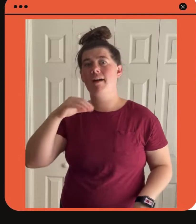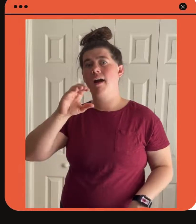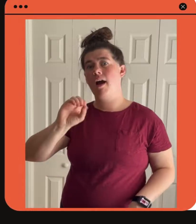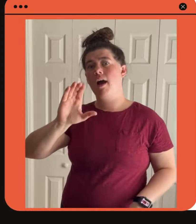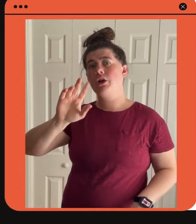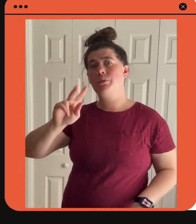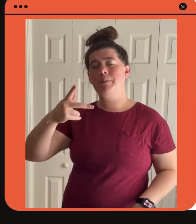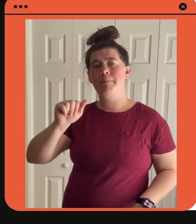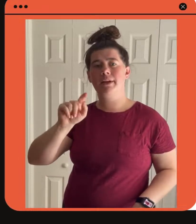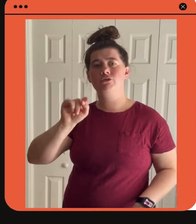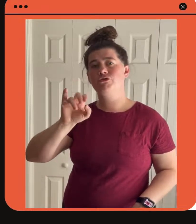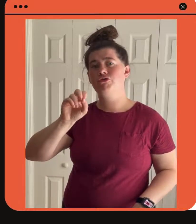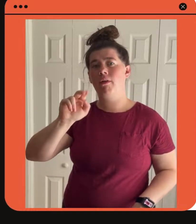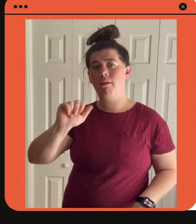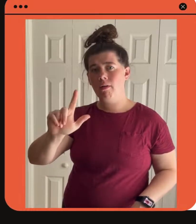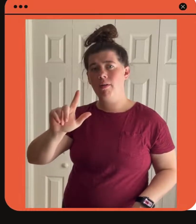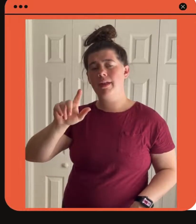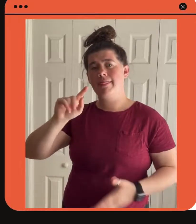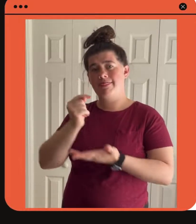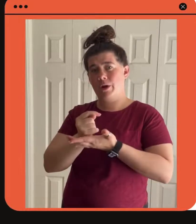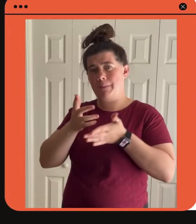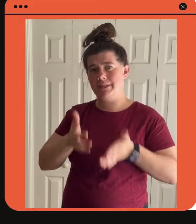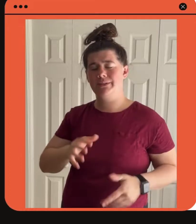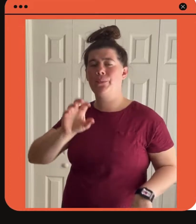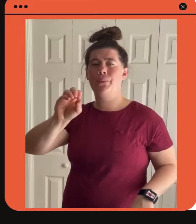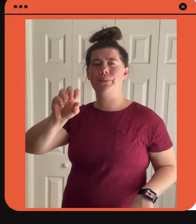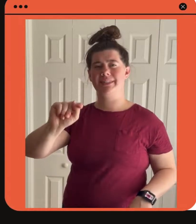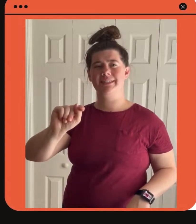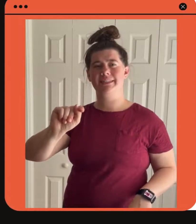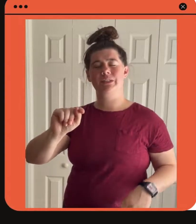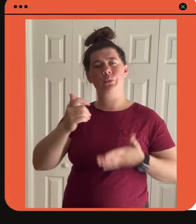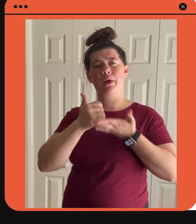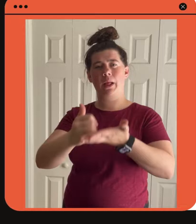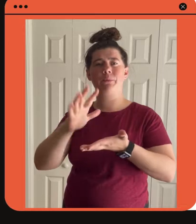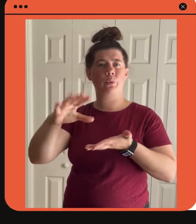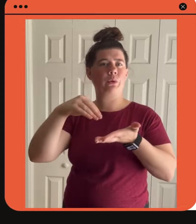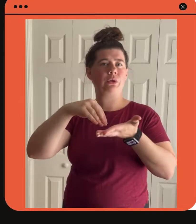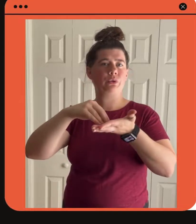Maybe your student will have an occupational therapist or OT